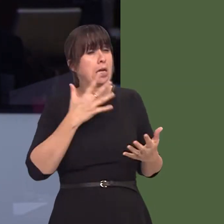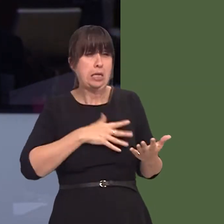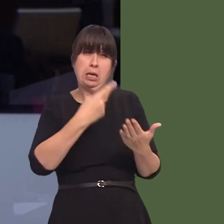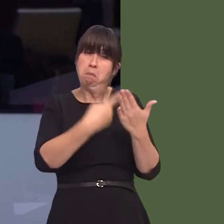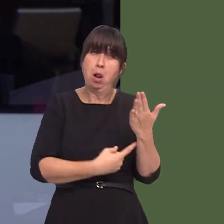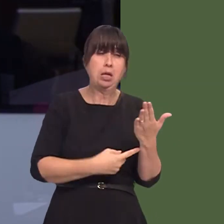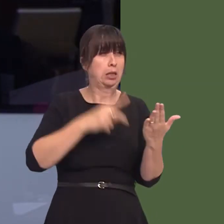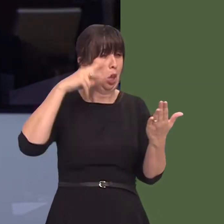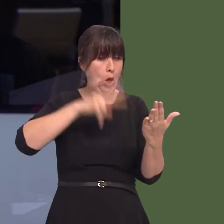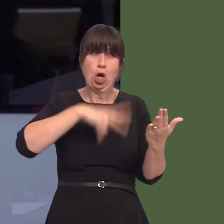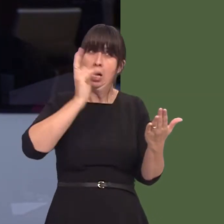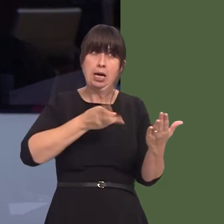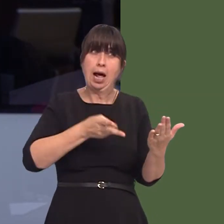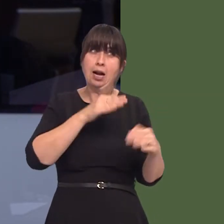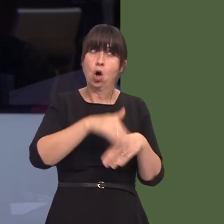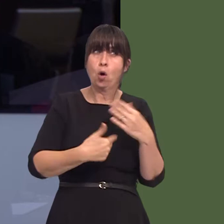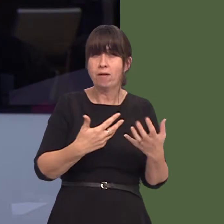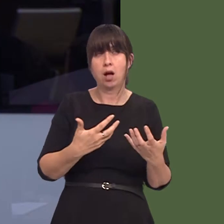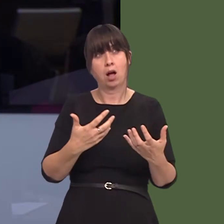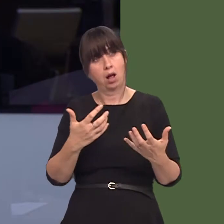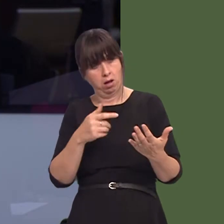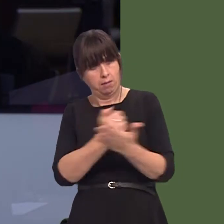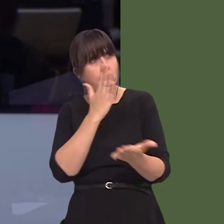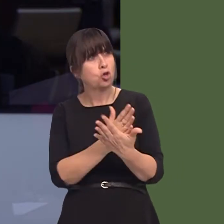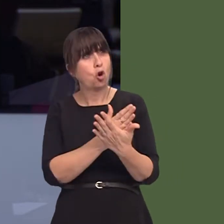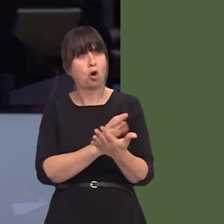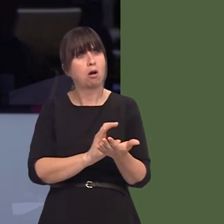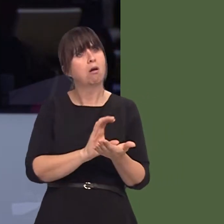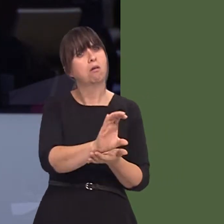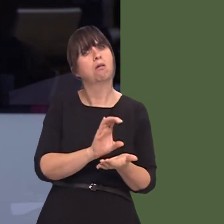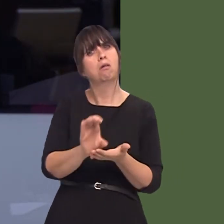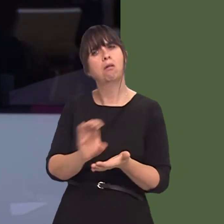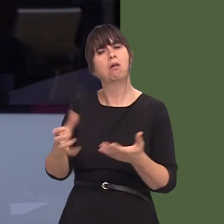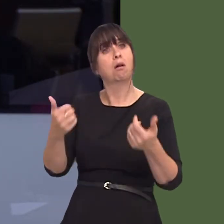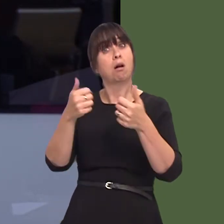policy with regard to grant aid to businesses to ensure that their objectives are achieved